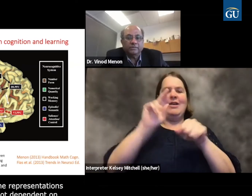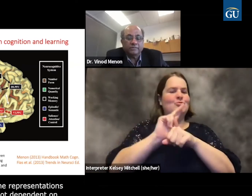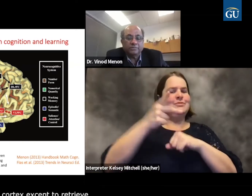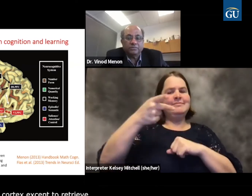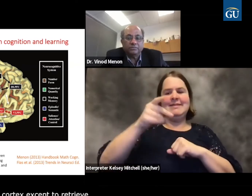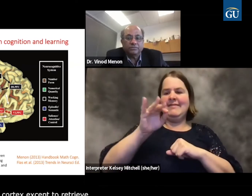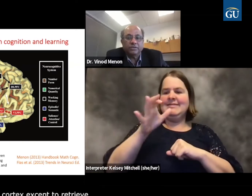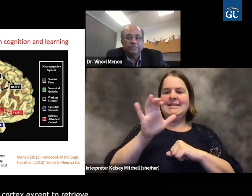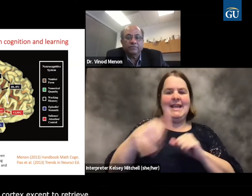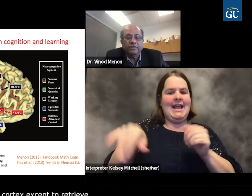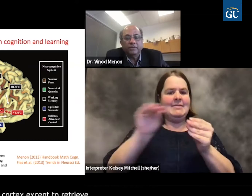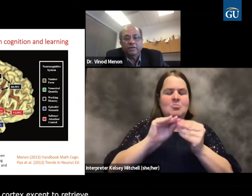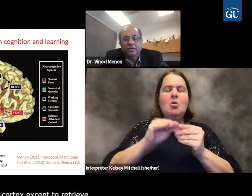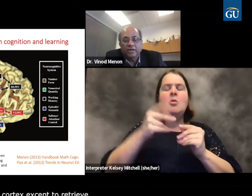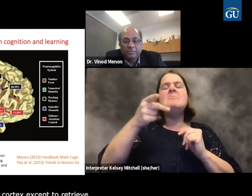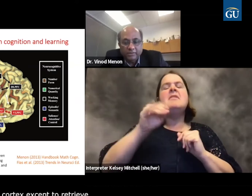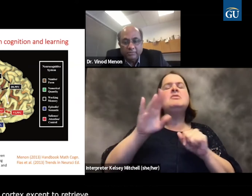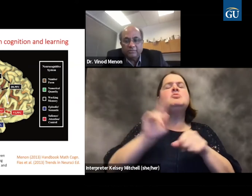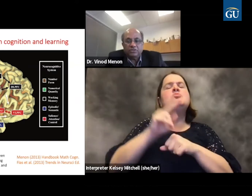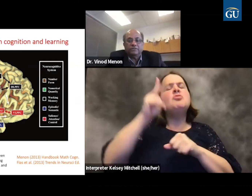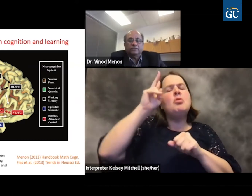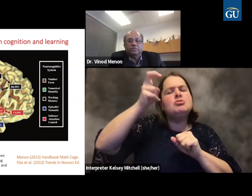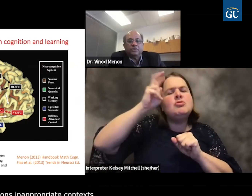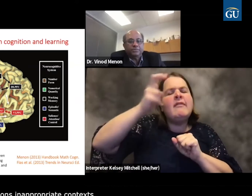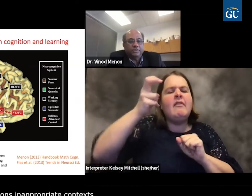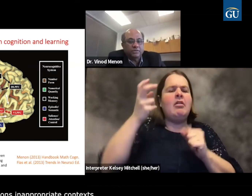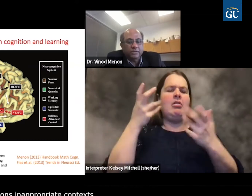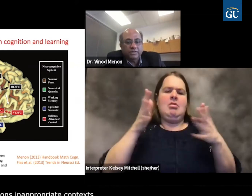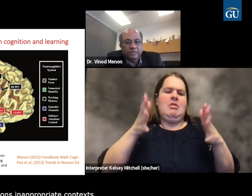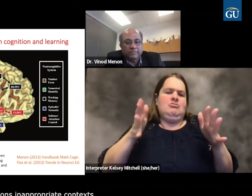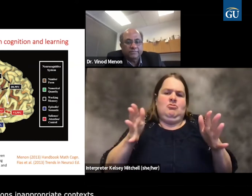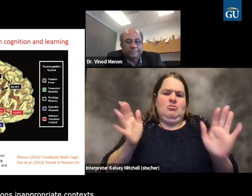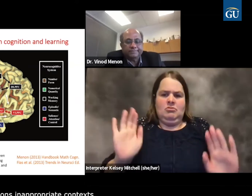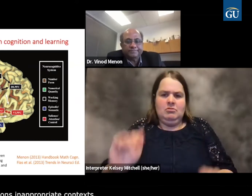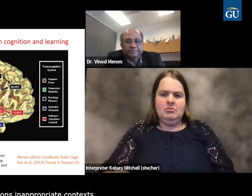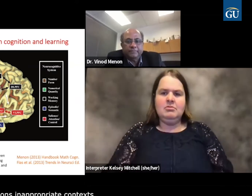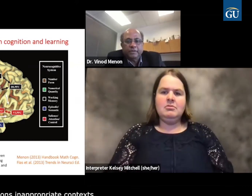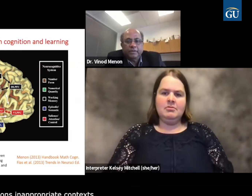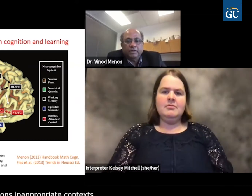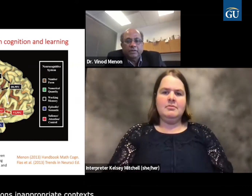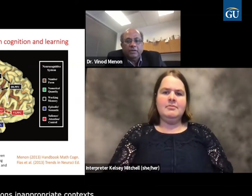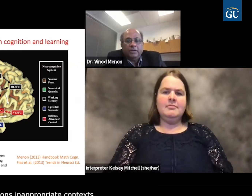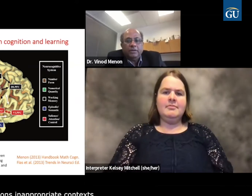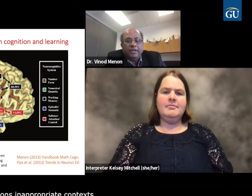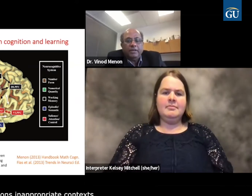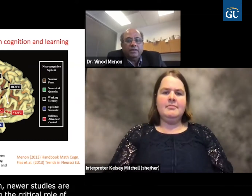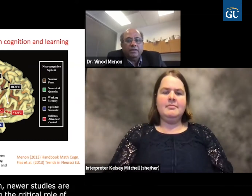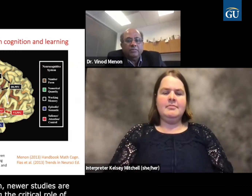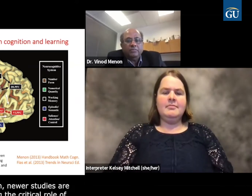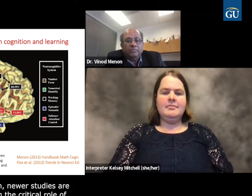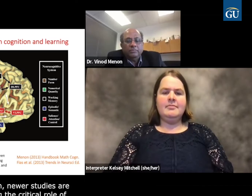prefrontal cortex except to retrieve and make decisions in appropriate